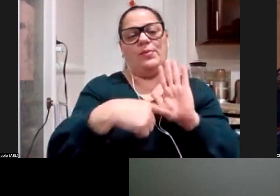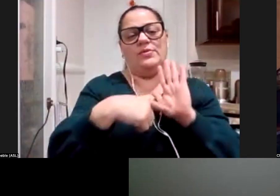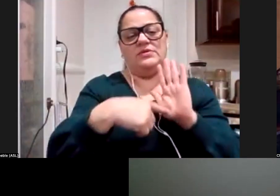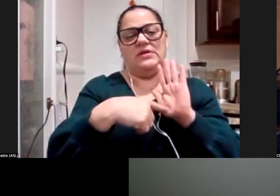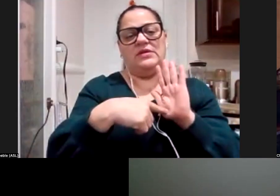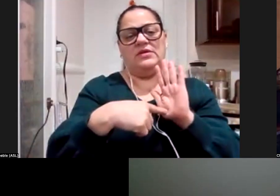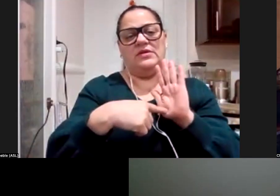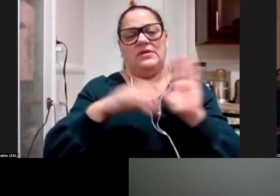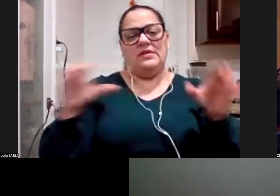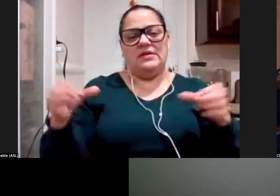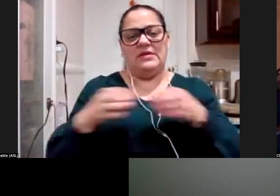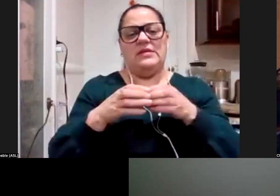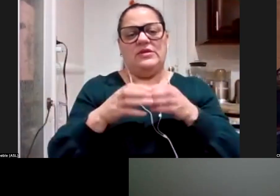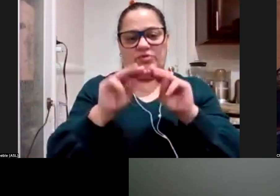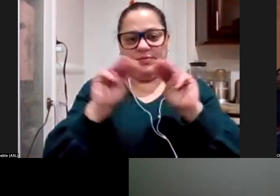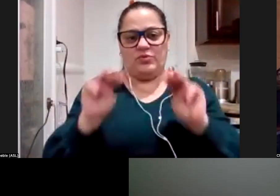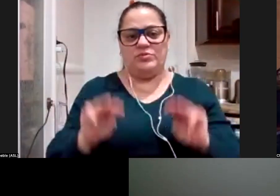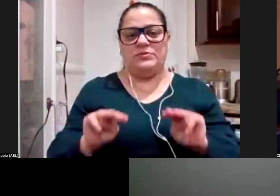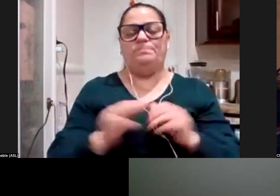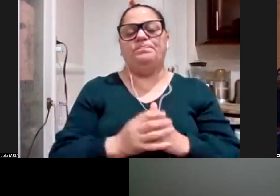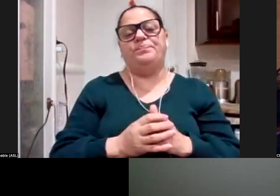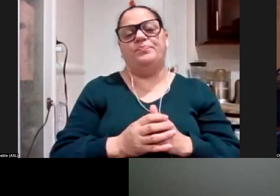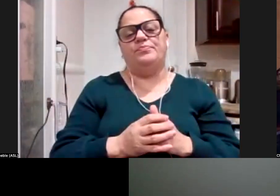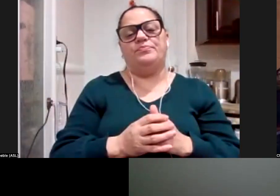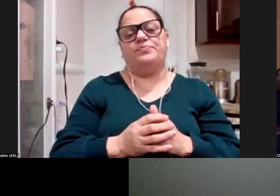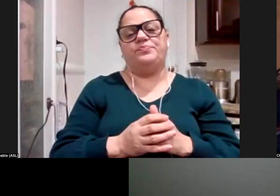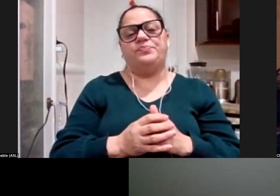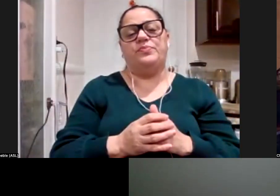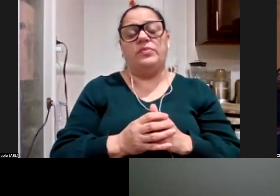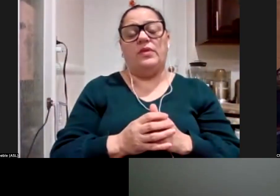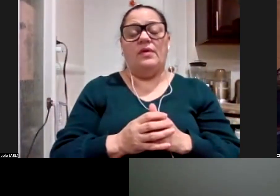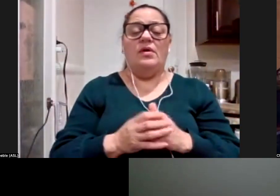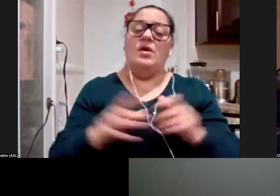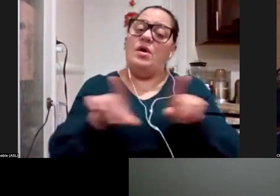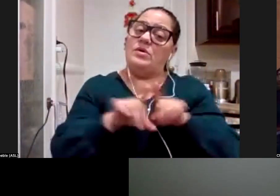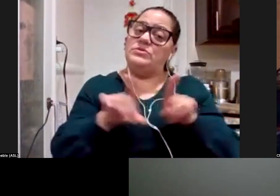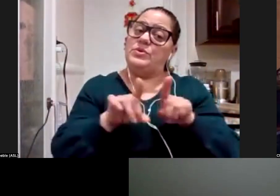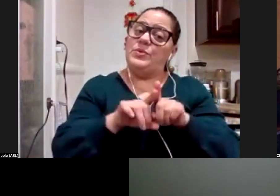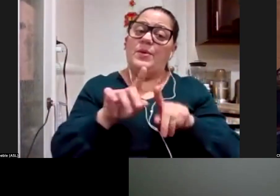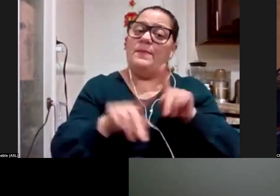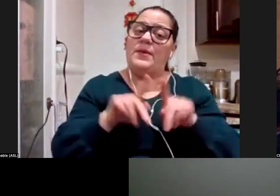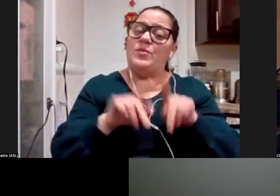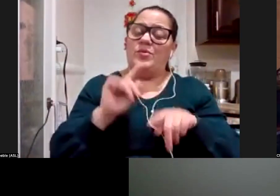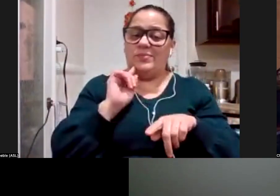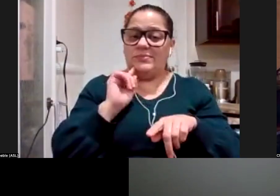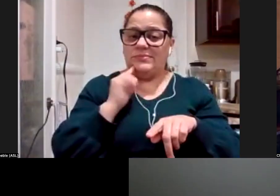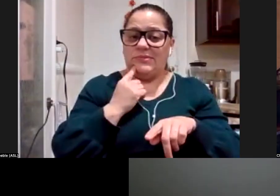collection and there are going to be people who are disappointed. We did our best to be inclusive,